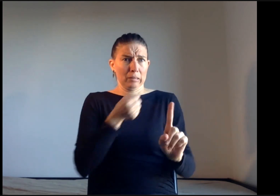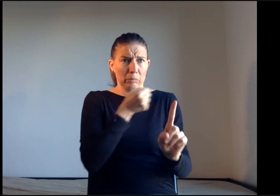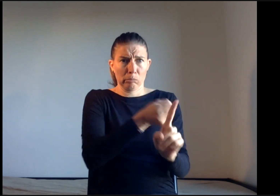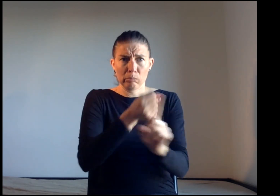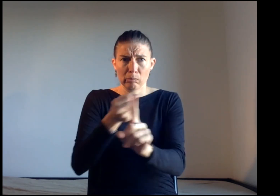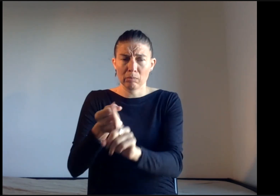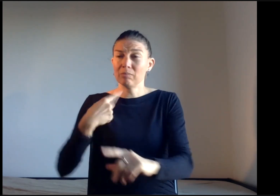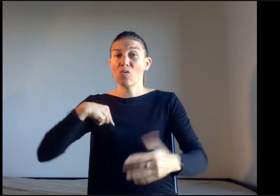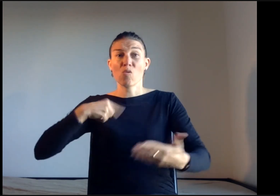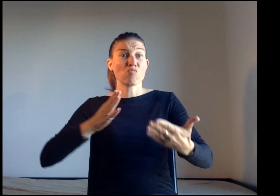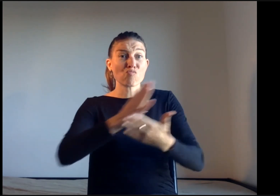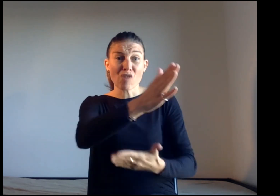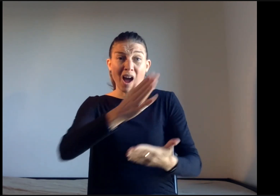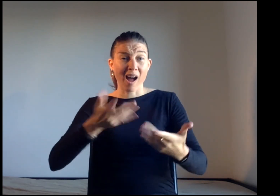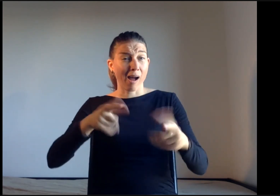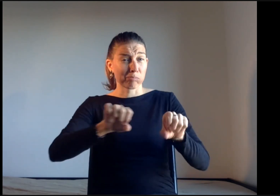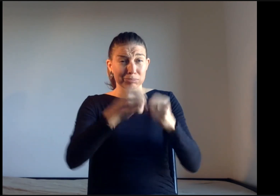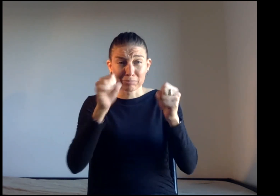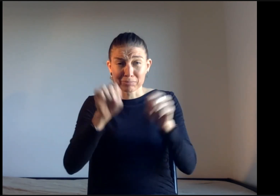This is the proof.